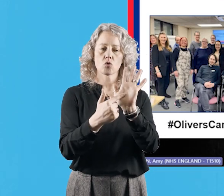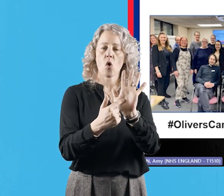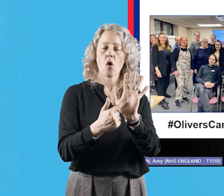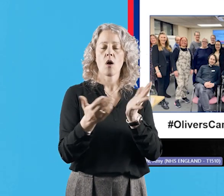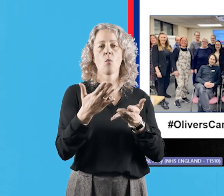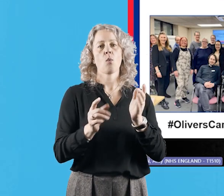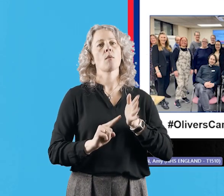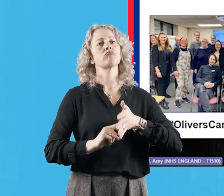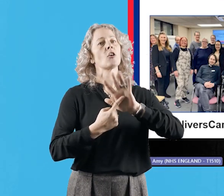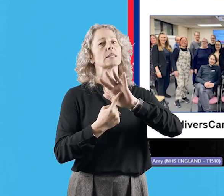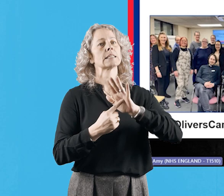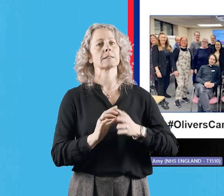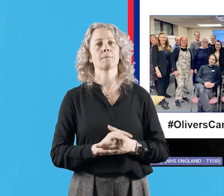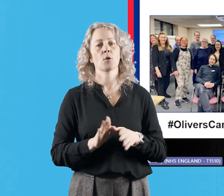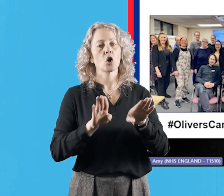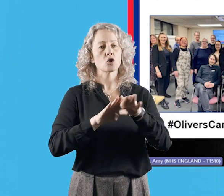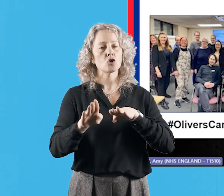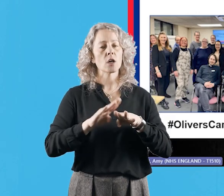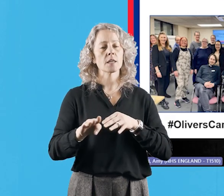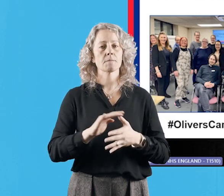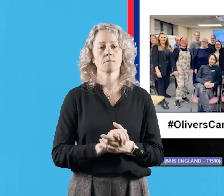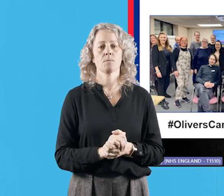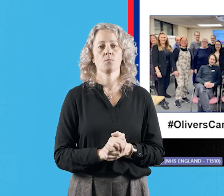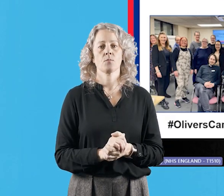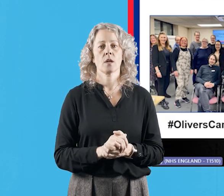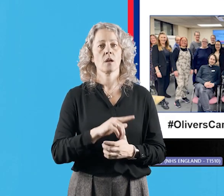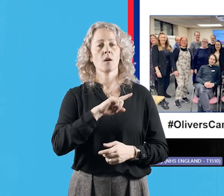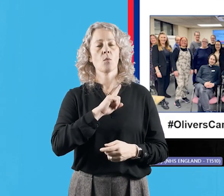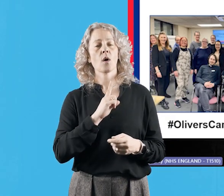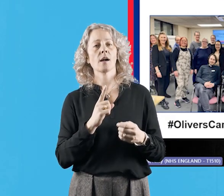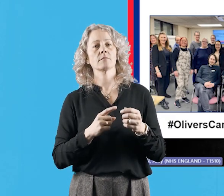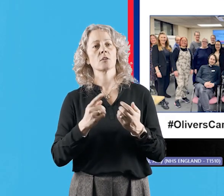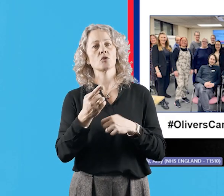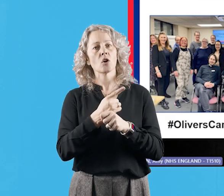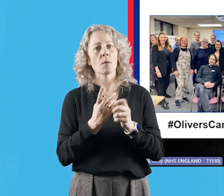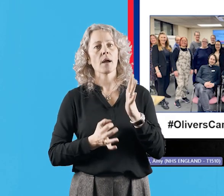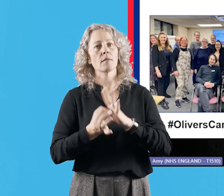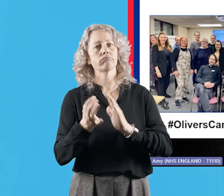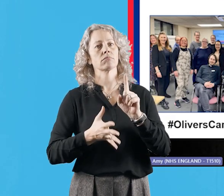rolling out of this training. Because again, this is about improving outcomes and improving experiences.